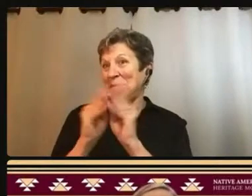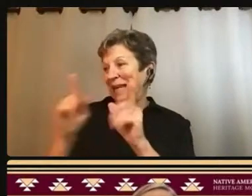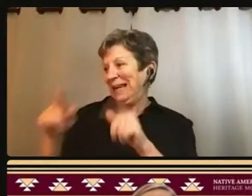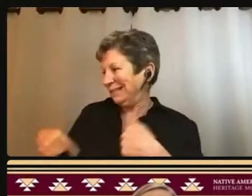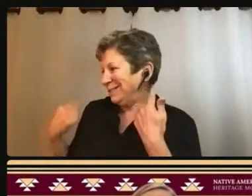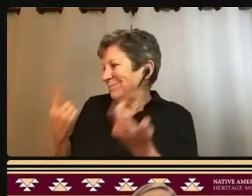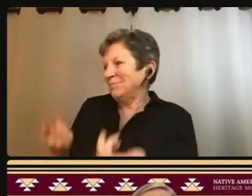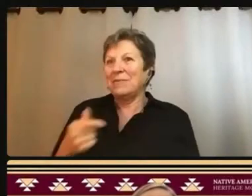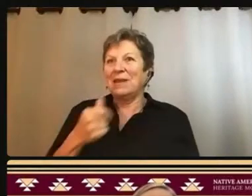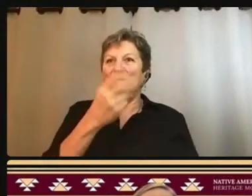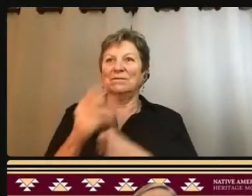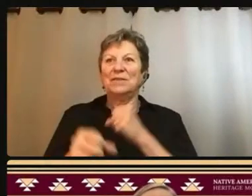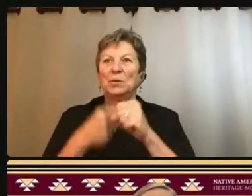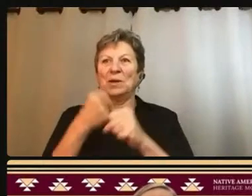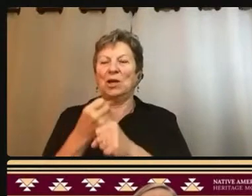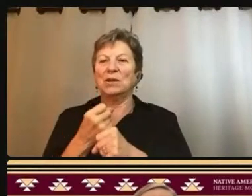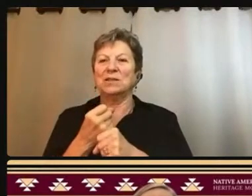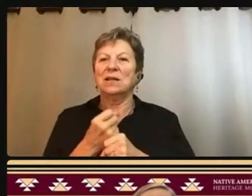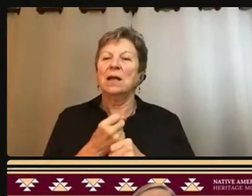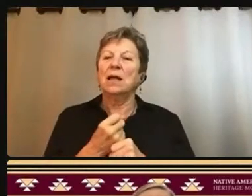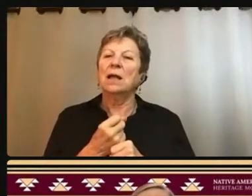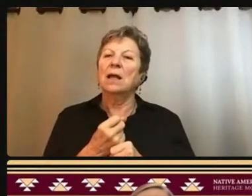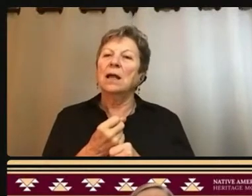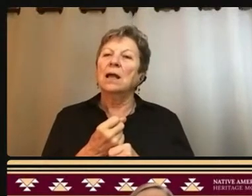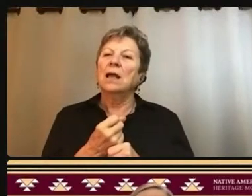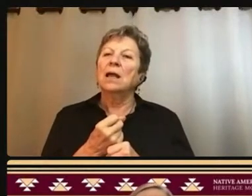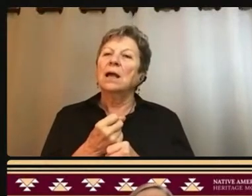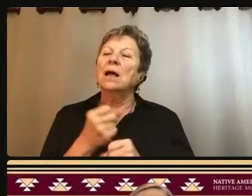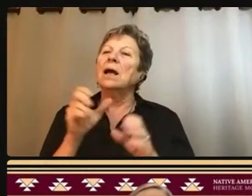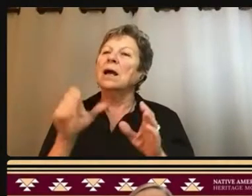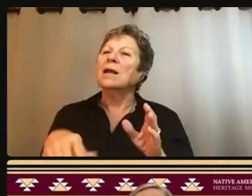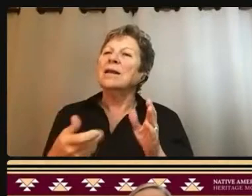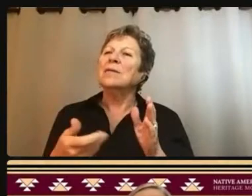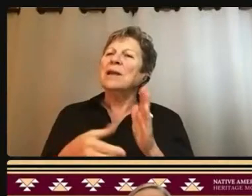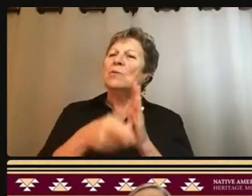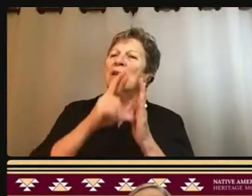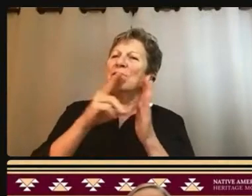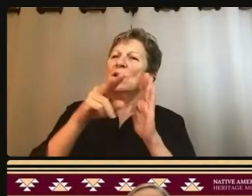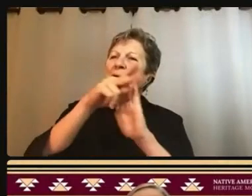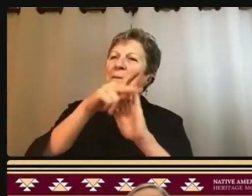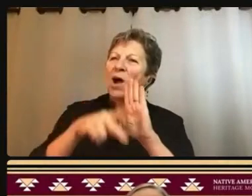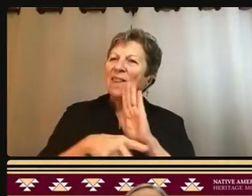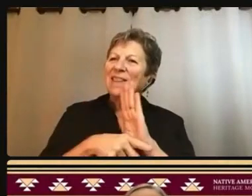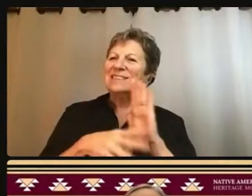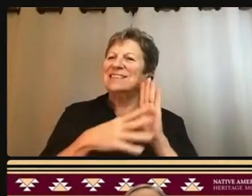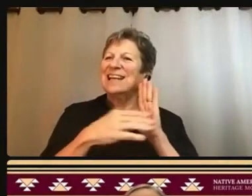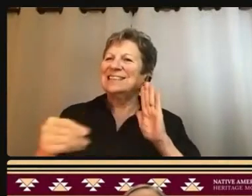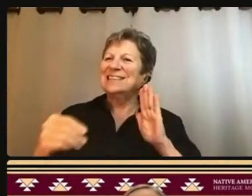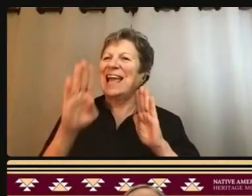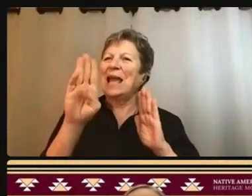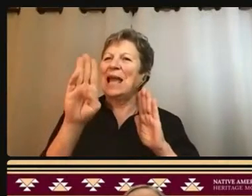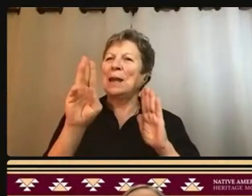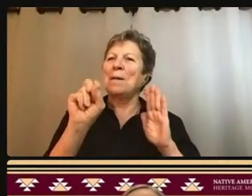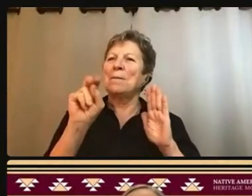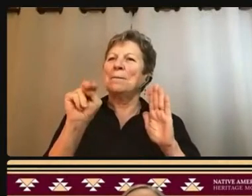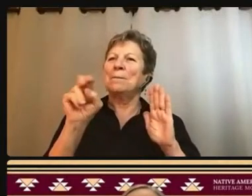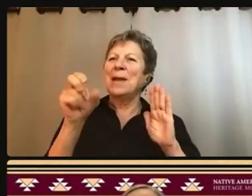THE GOALS AND ALSO BEING A PARTICIPANT IN THE MEETINGS